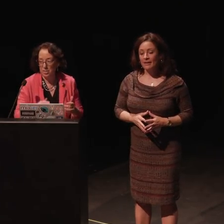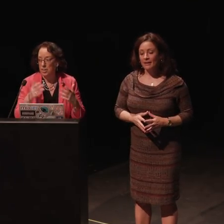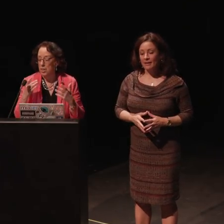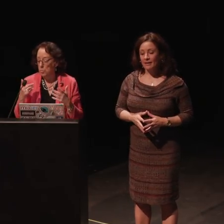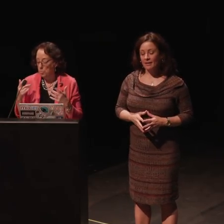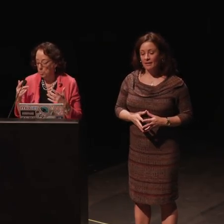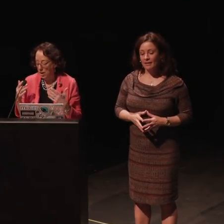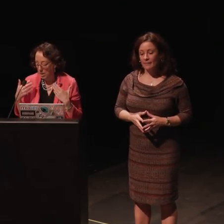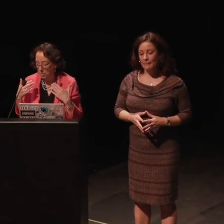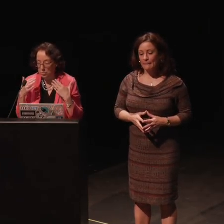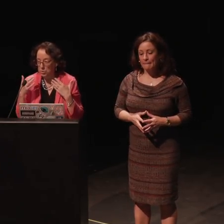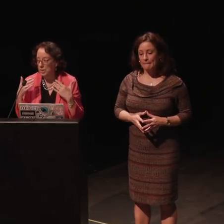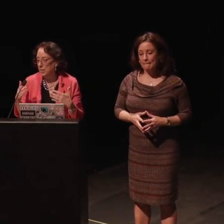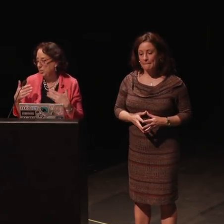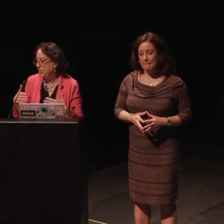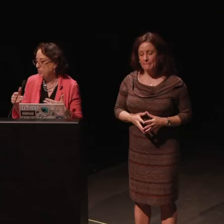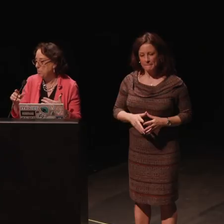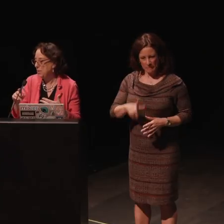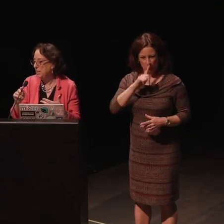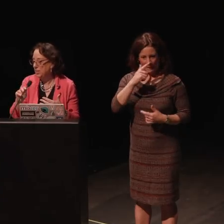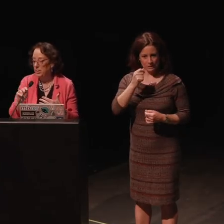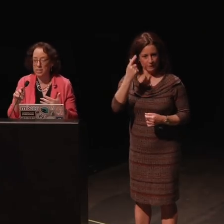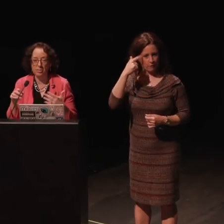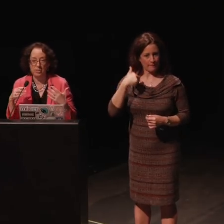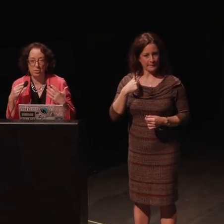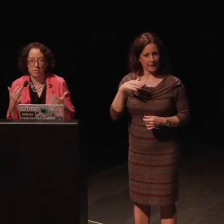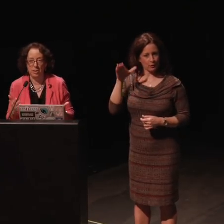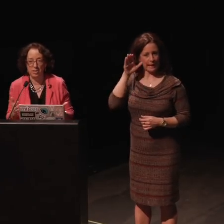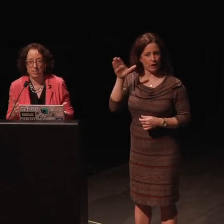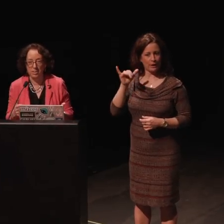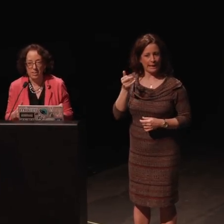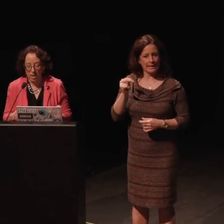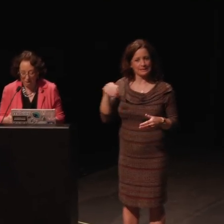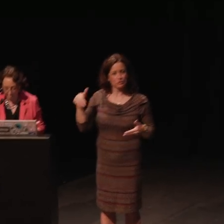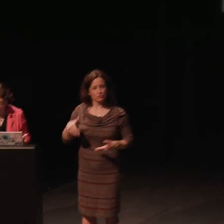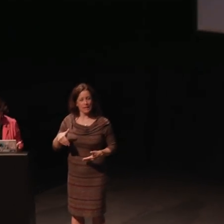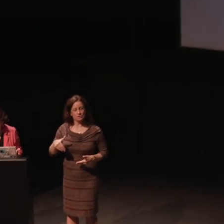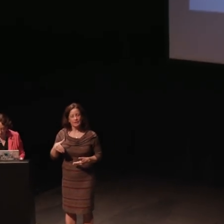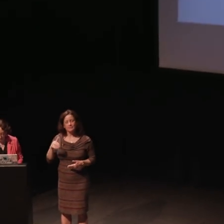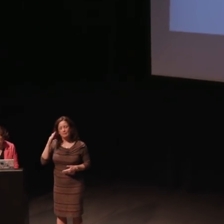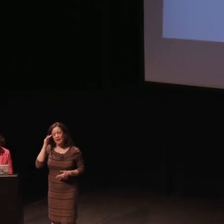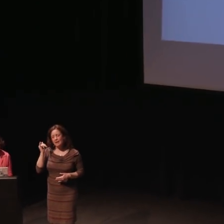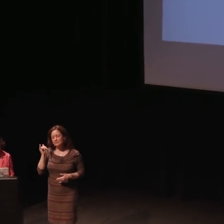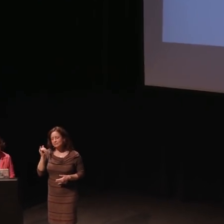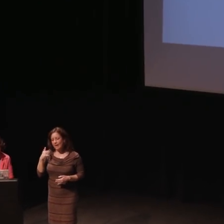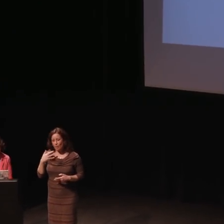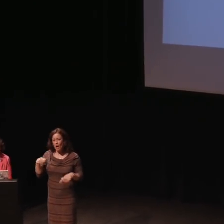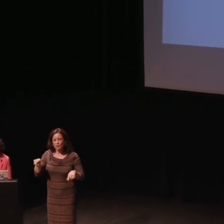So, it was really interesting for me to hear Ian's introduction because I want you to take away,